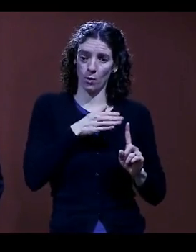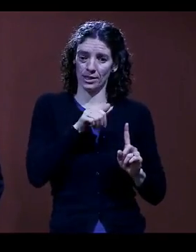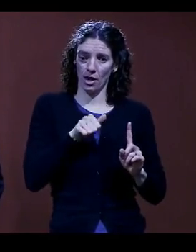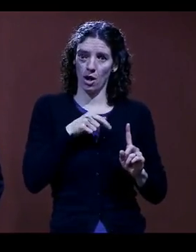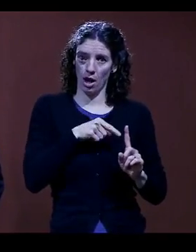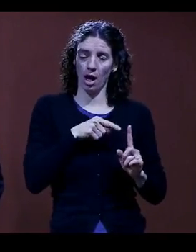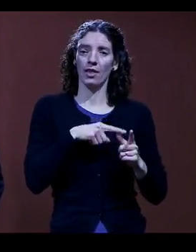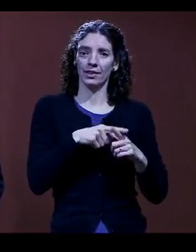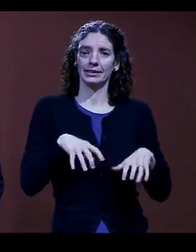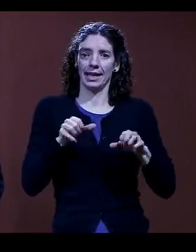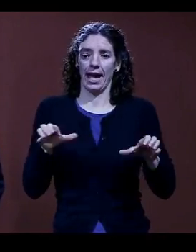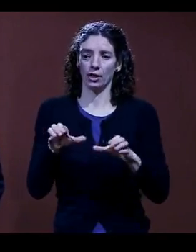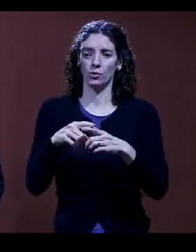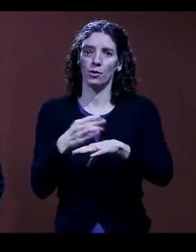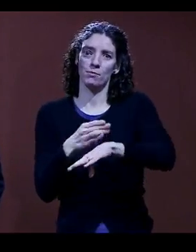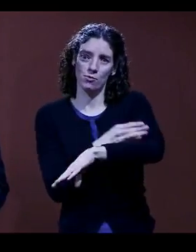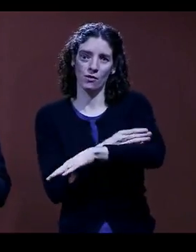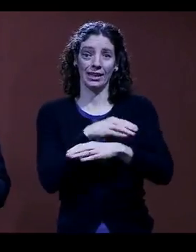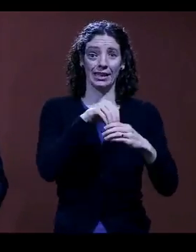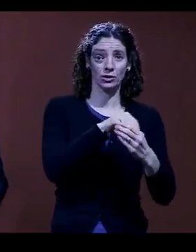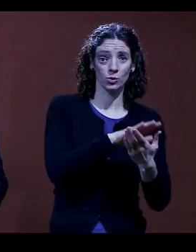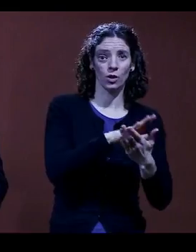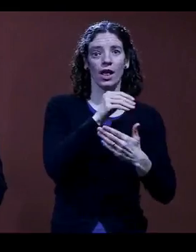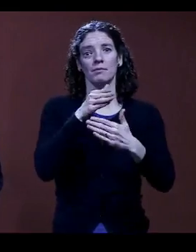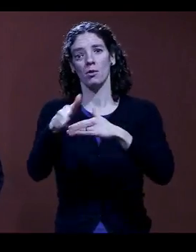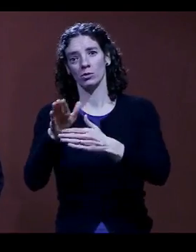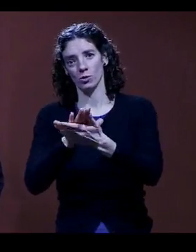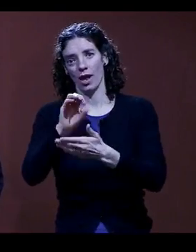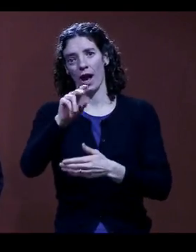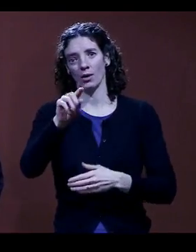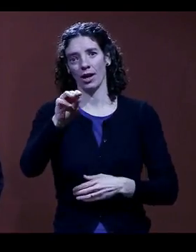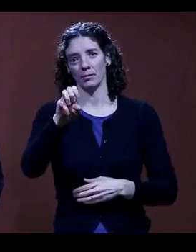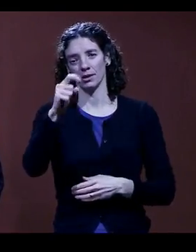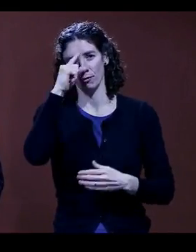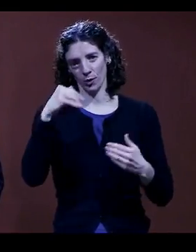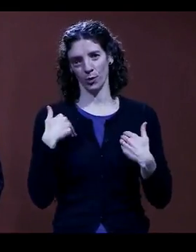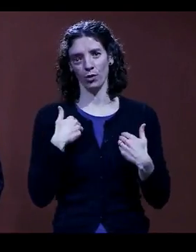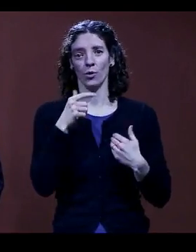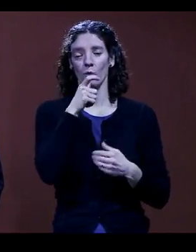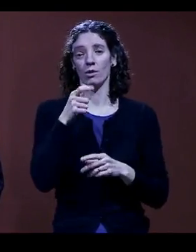and post-school outcomes for youth who are deaf or hard of hearing. Really exciting.